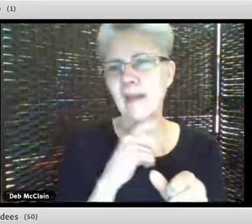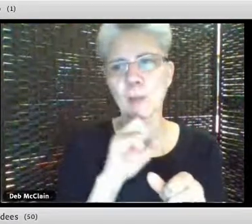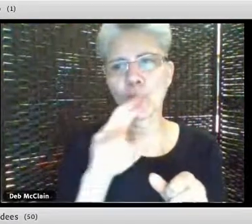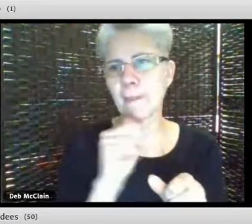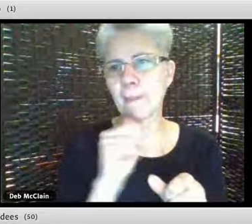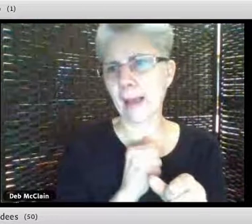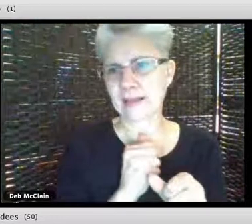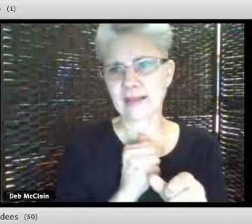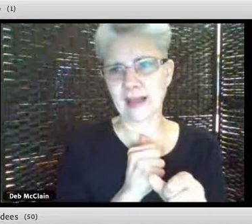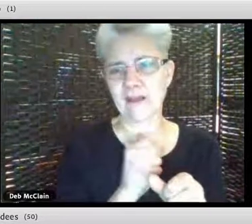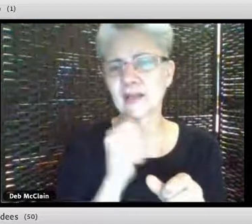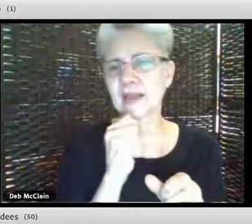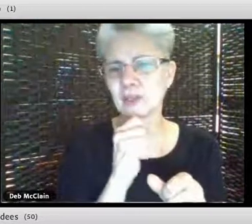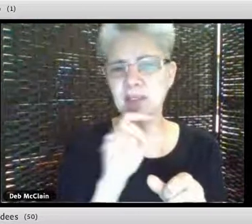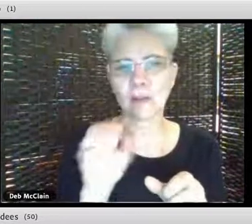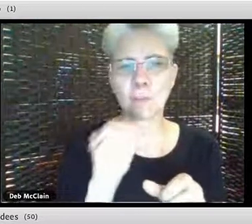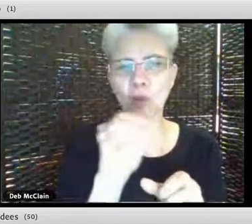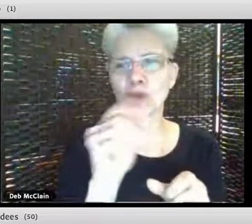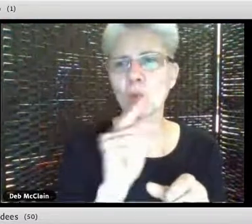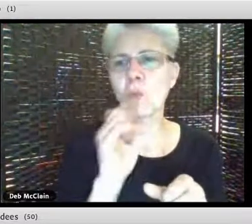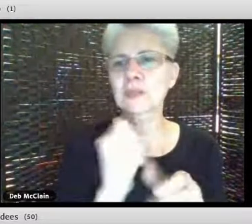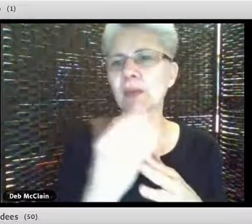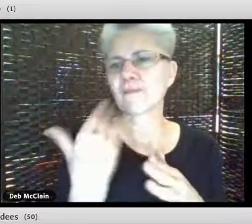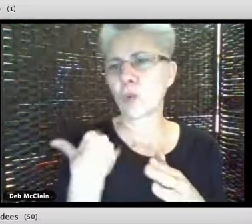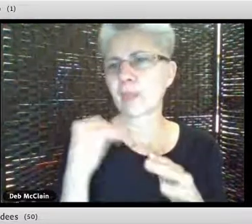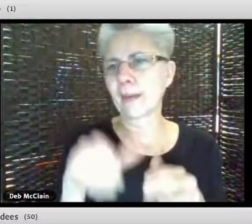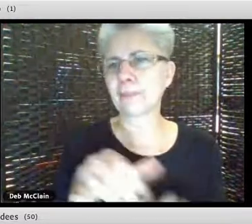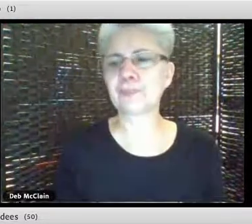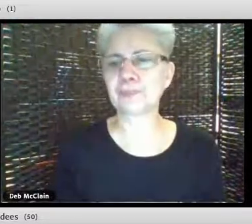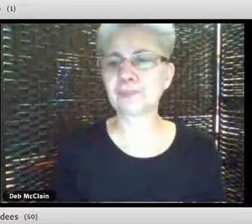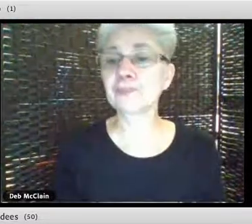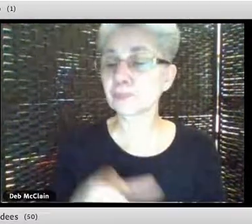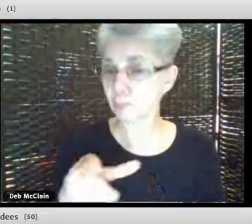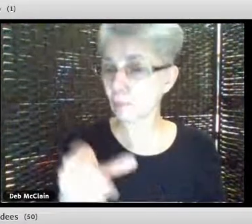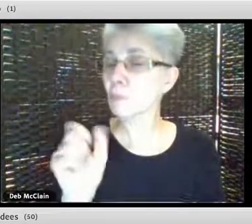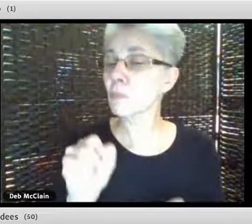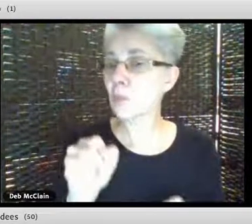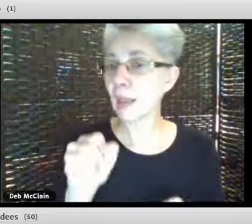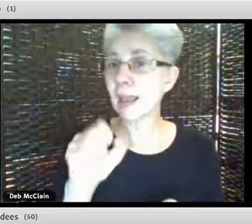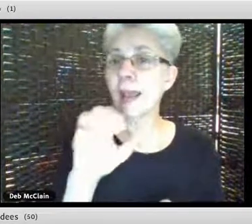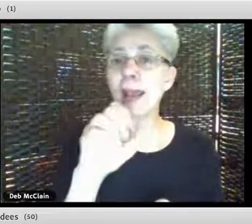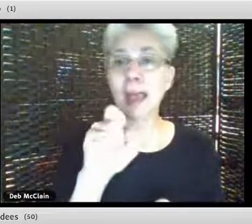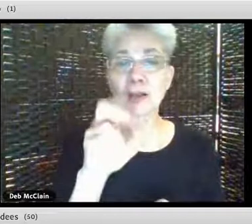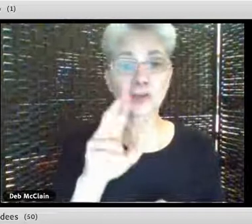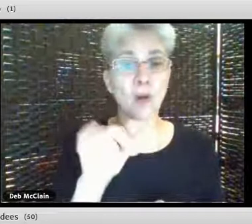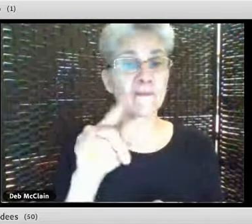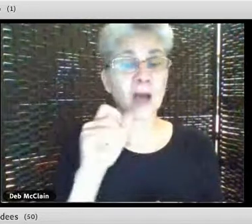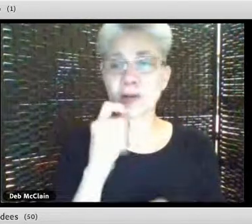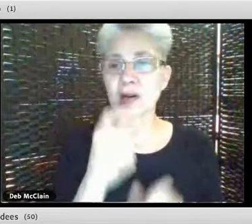It's going to move it back just to where it was before. Yeah, you can -- The extra files aren't deleted automatically, Rosa.